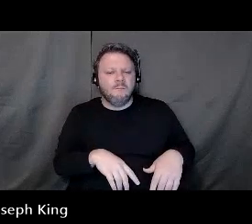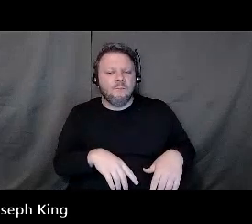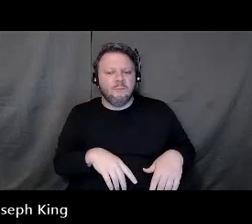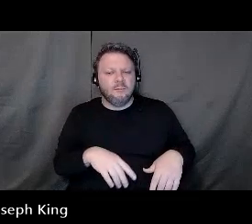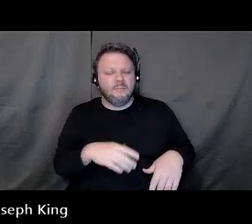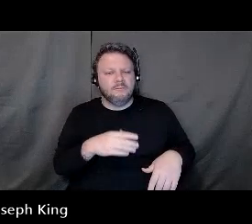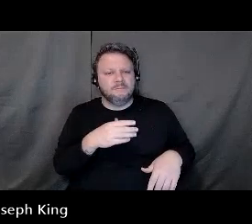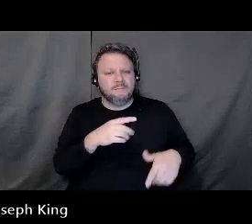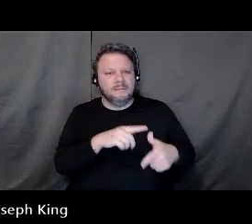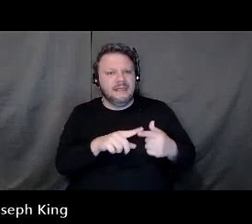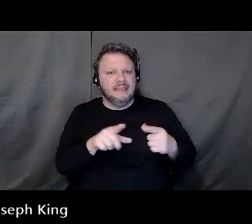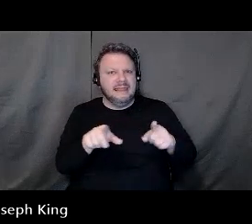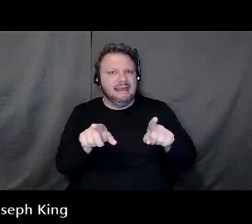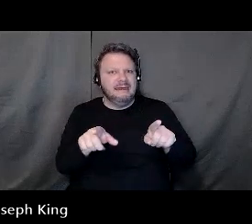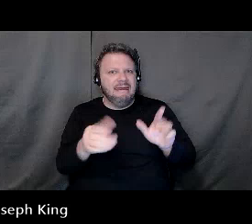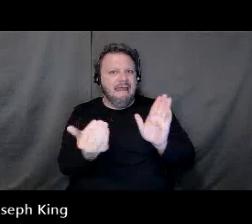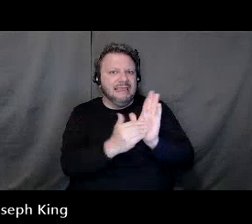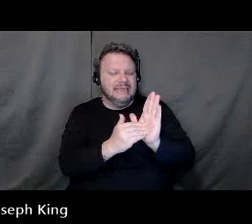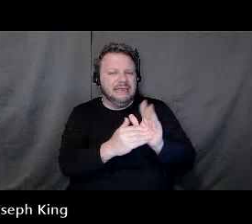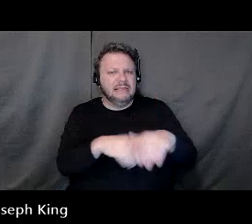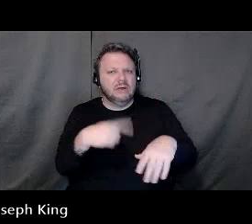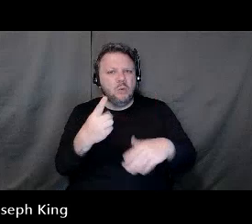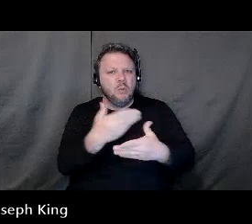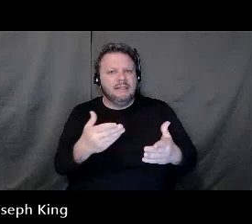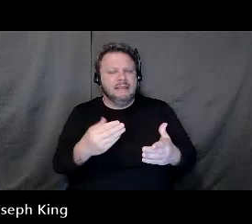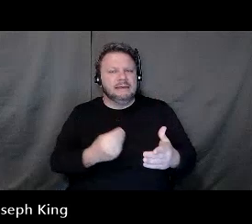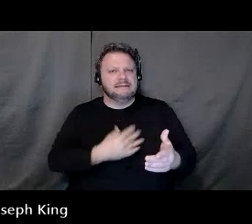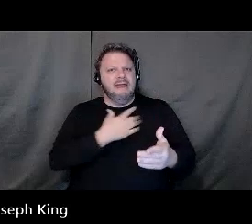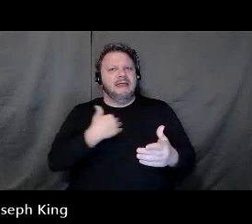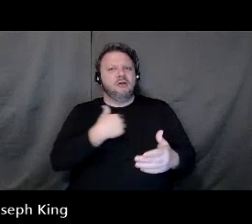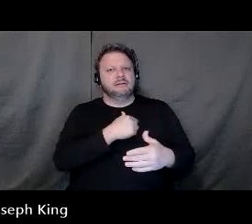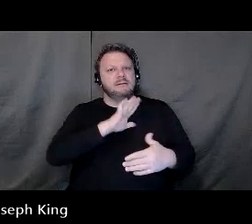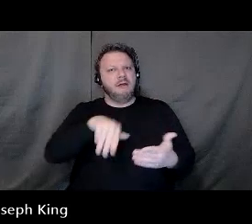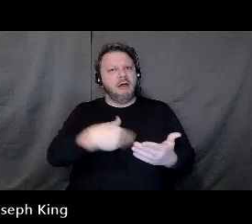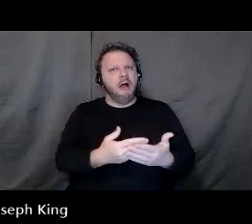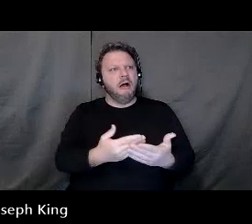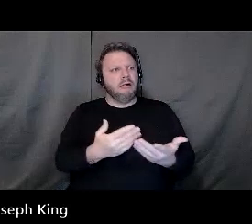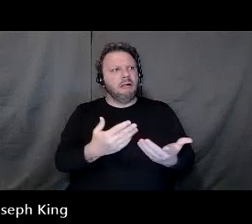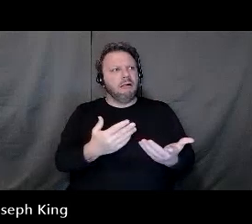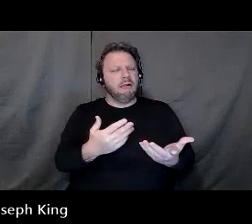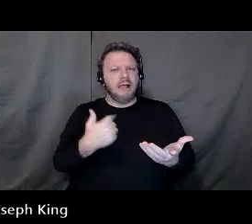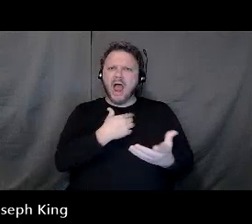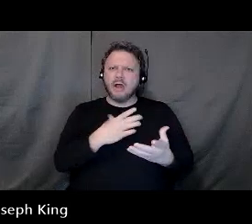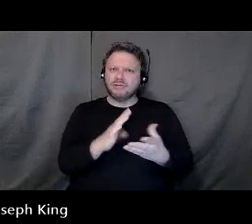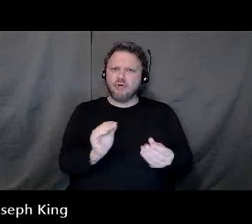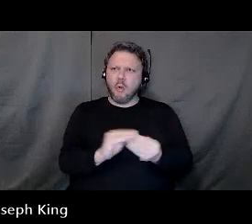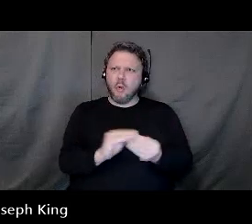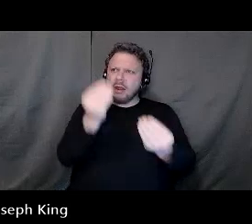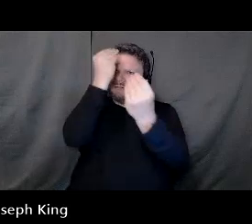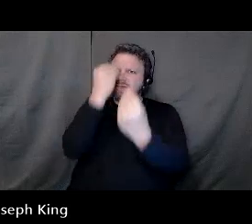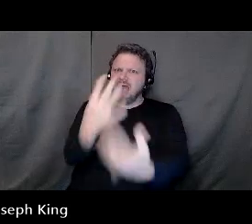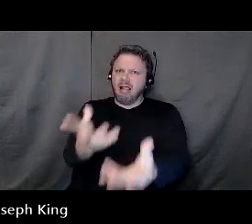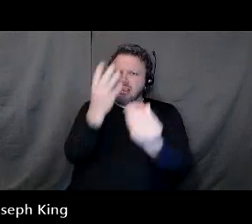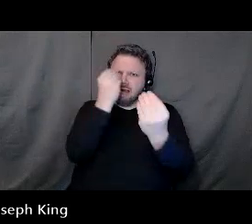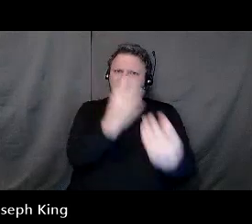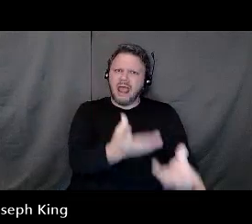then again the the thing to inspire us for us to Alltel our story and we've been Yeah. talking about that. Yeah.